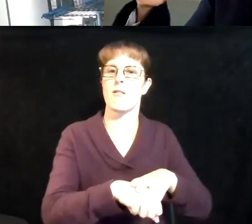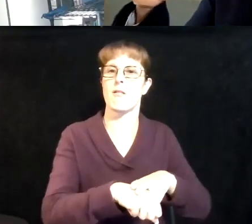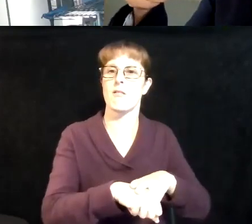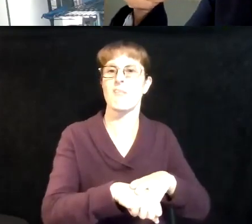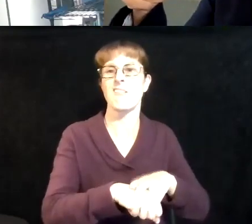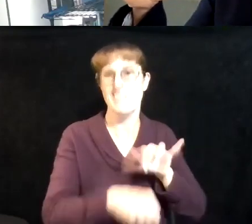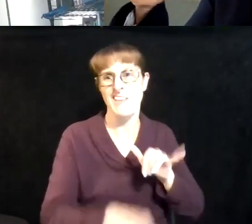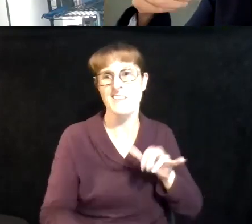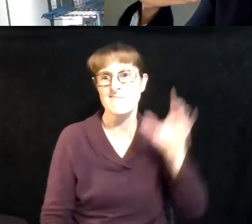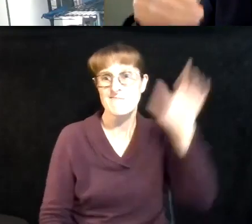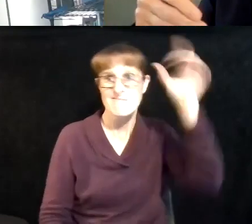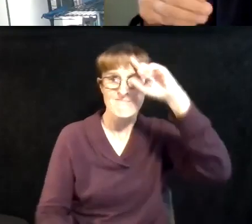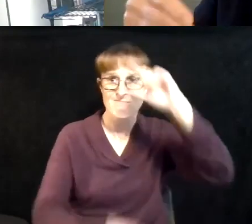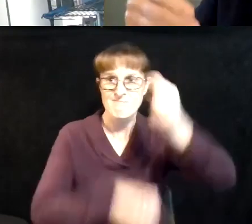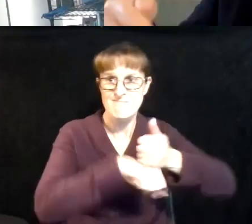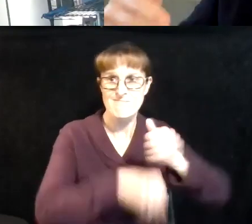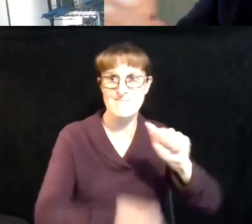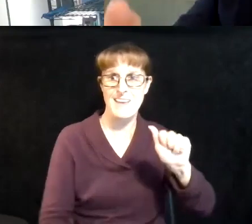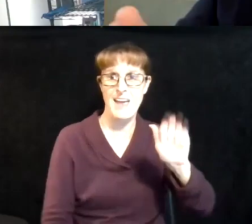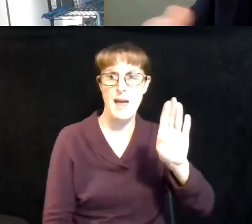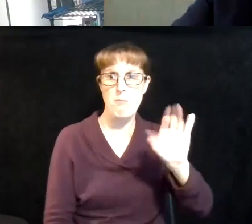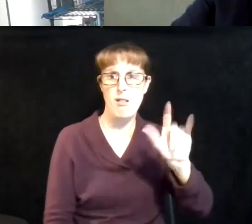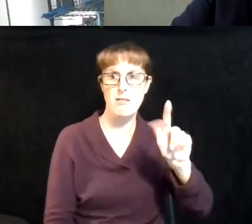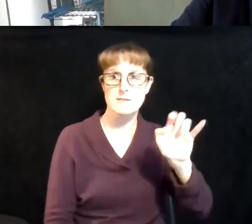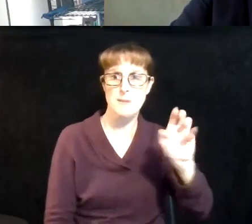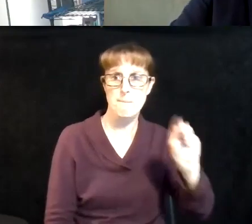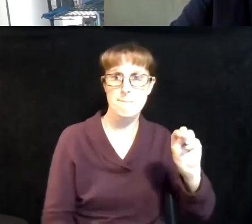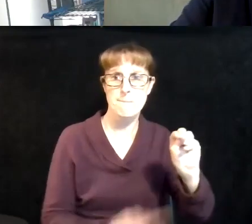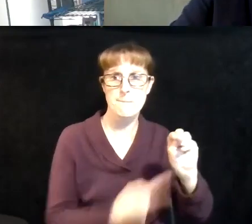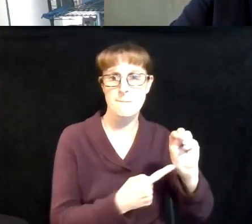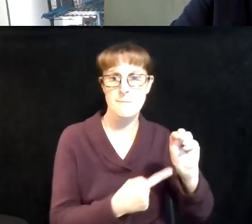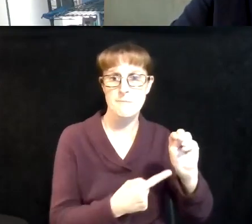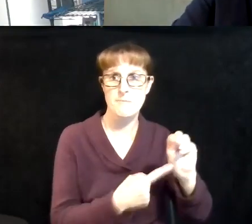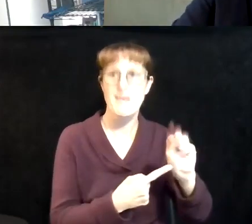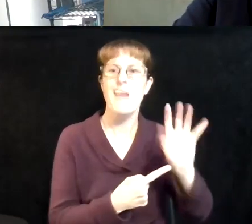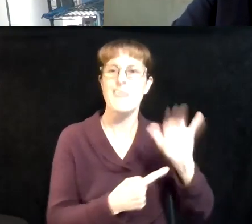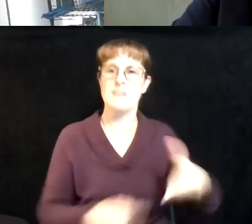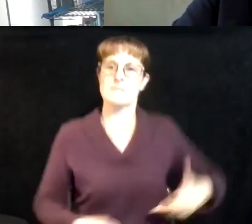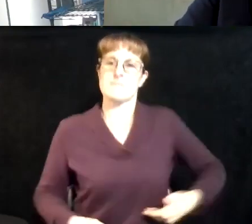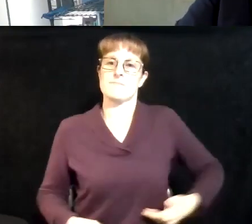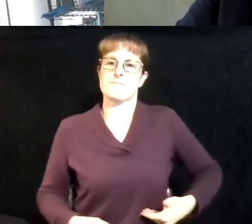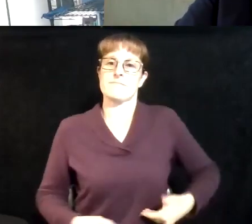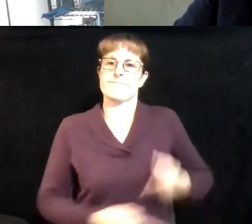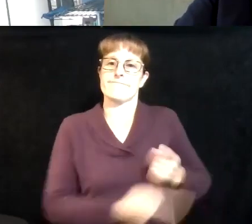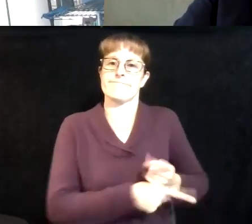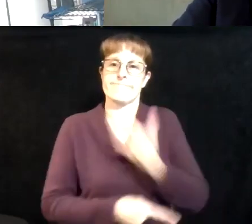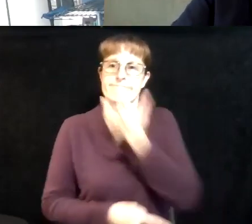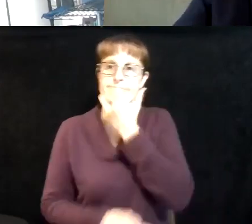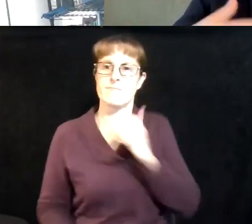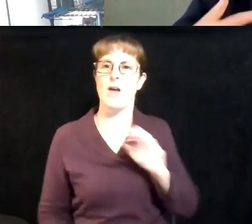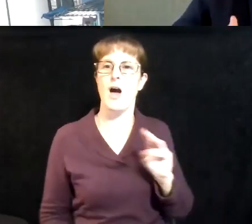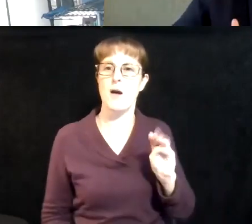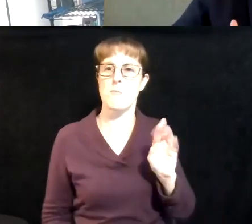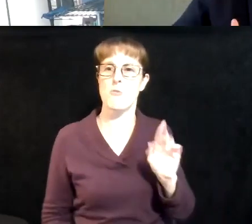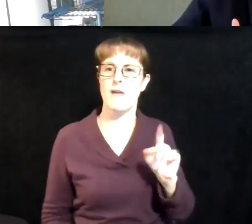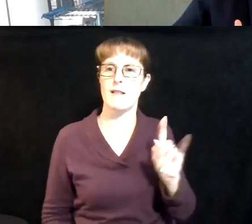Then I think we begin to approach a morality problem, which is one person